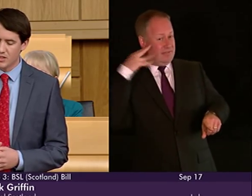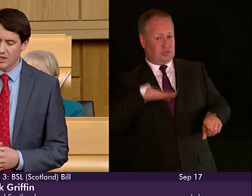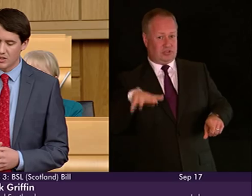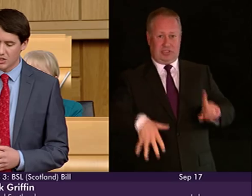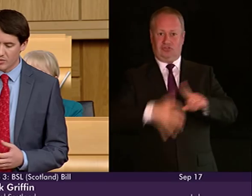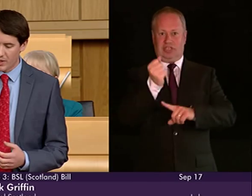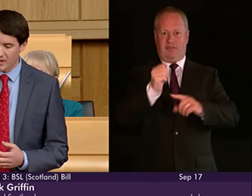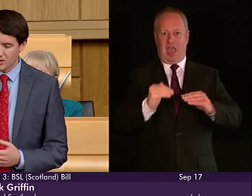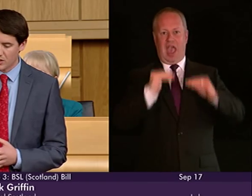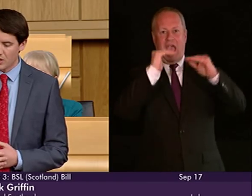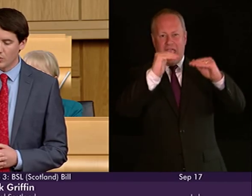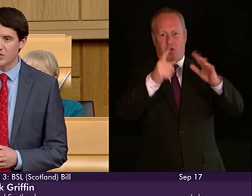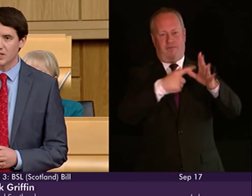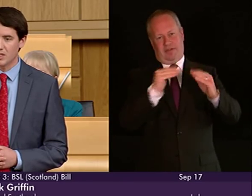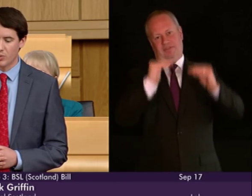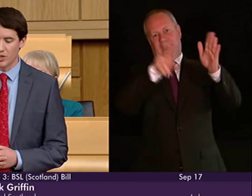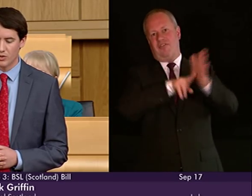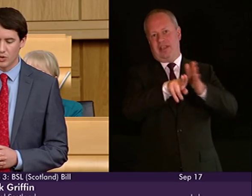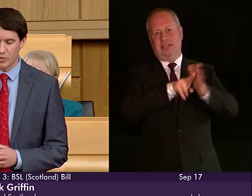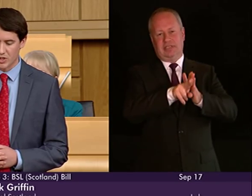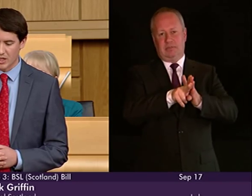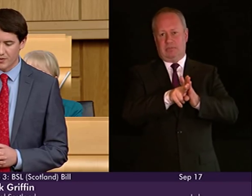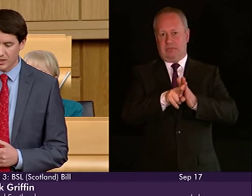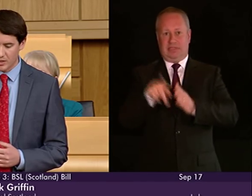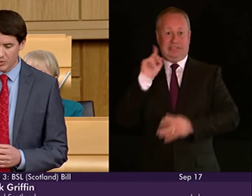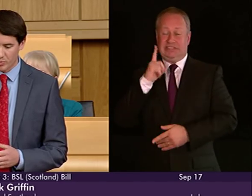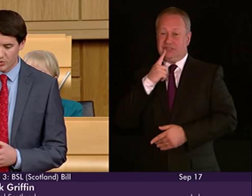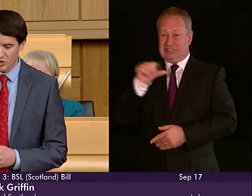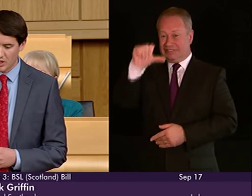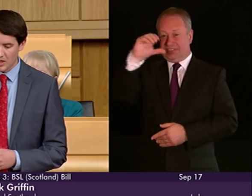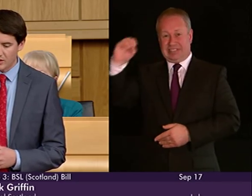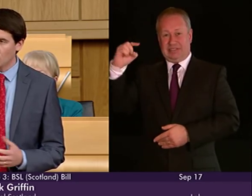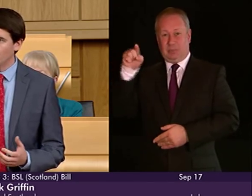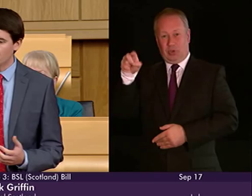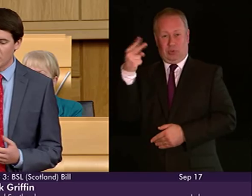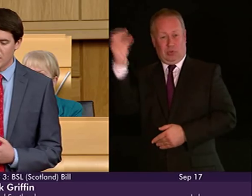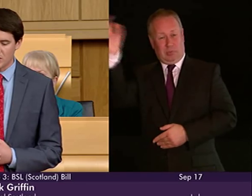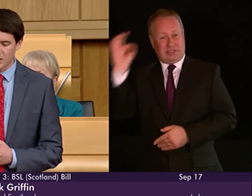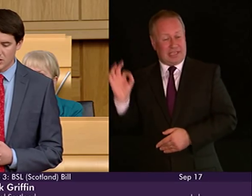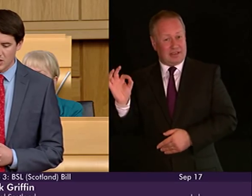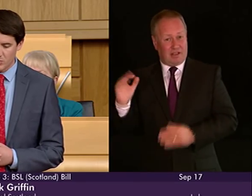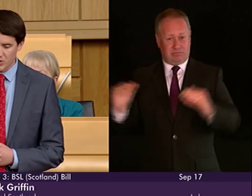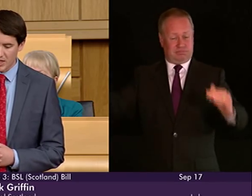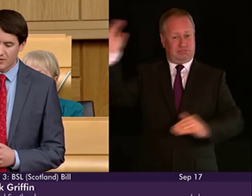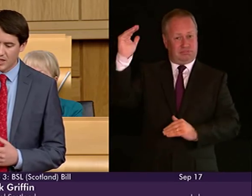advanced highers, compared with 60.2 per cent of hearing pupils, and that only 26 per cent